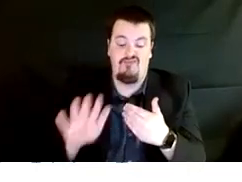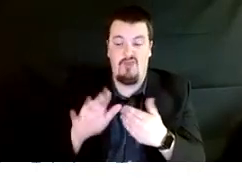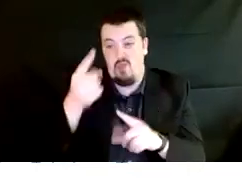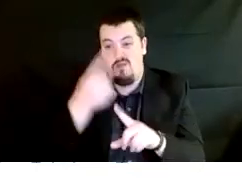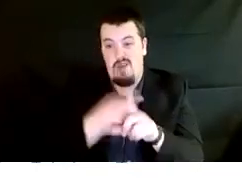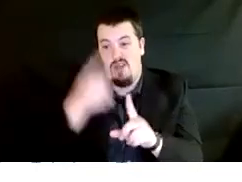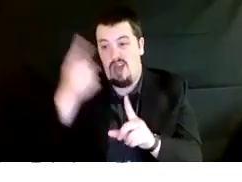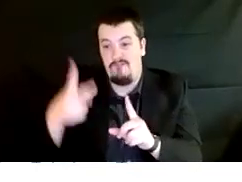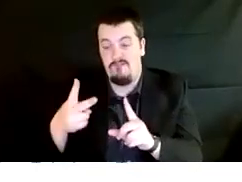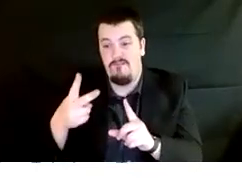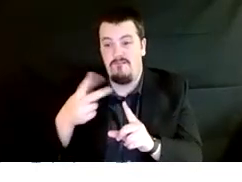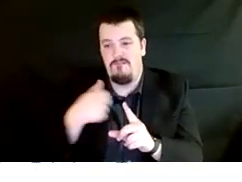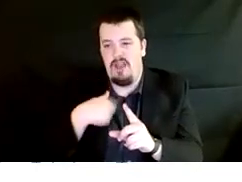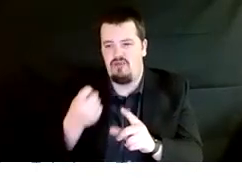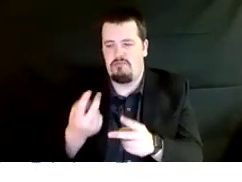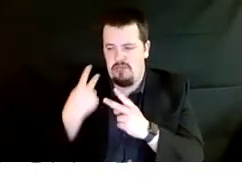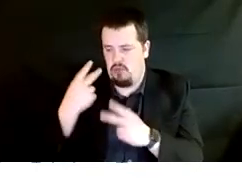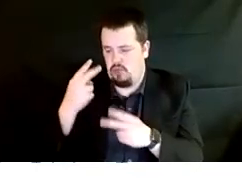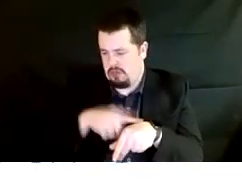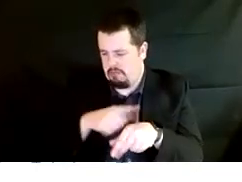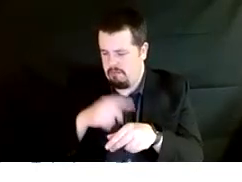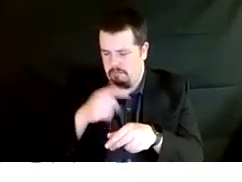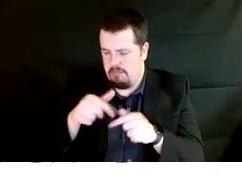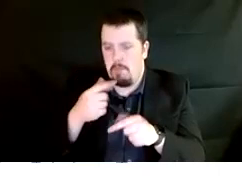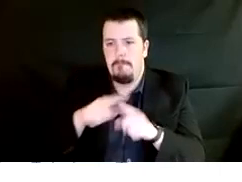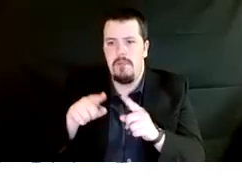i should have gone back and looked at the timelines here but um several weeks and lots